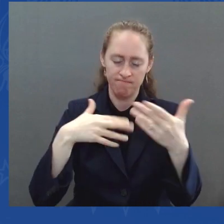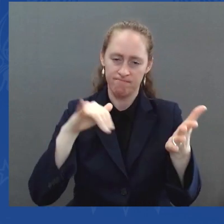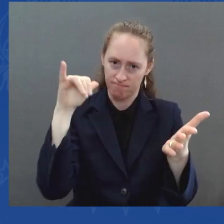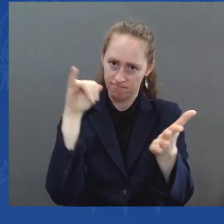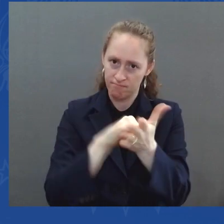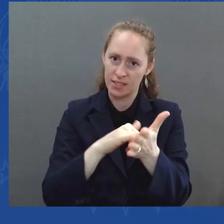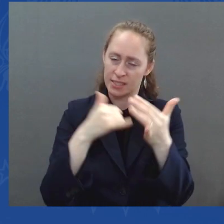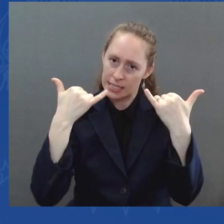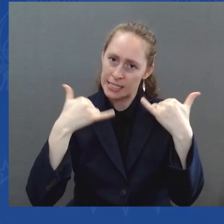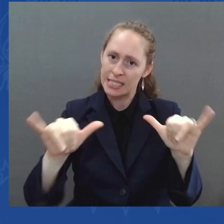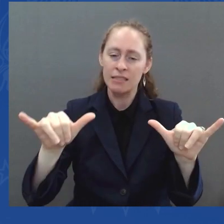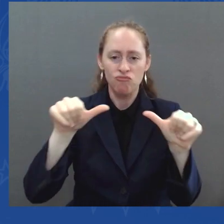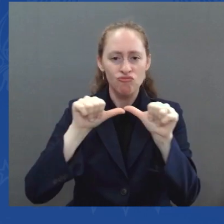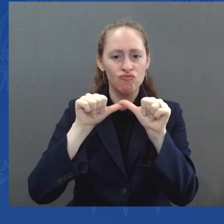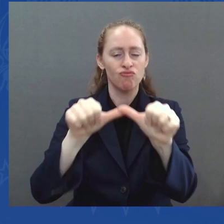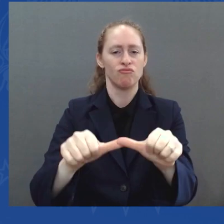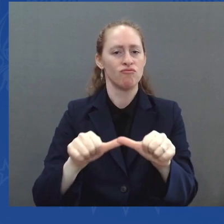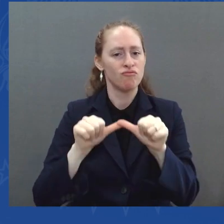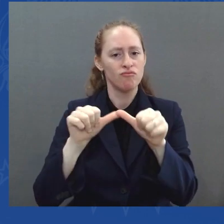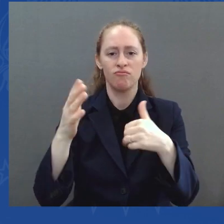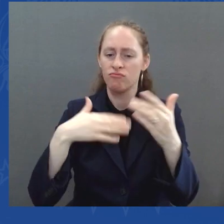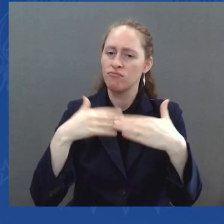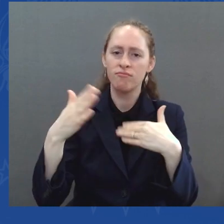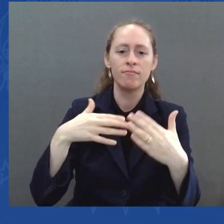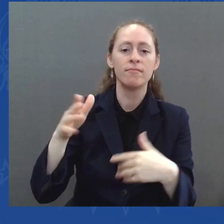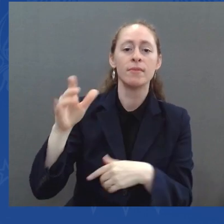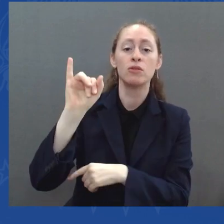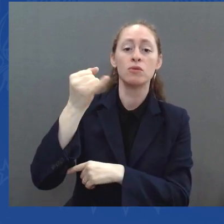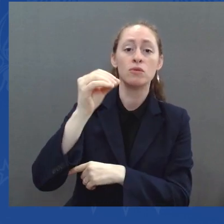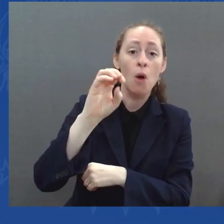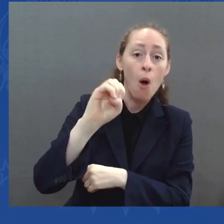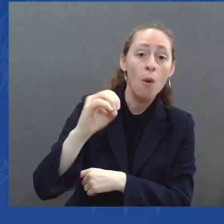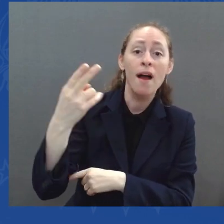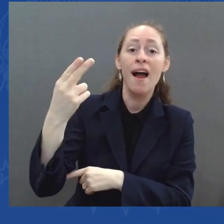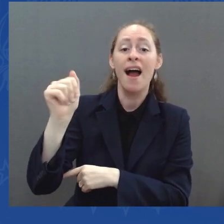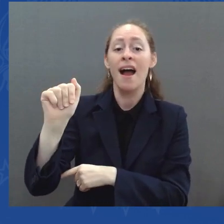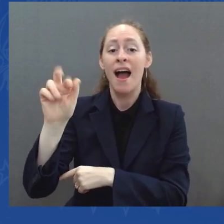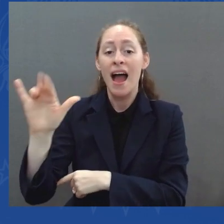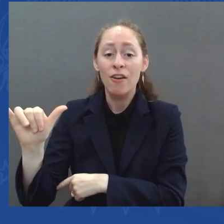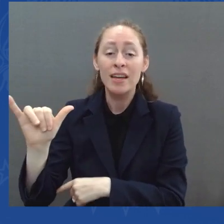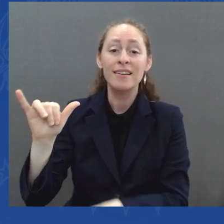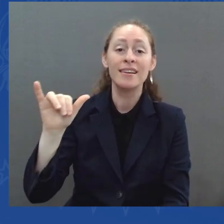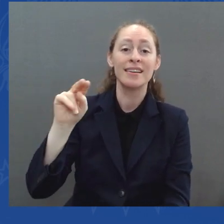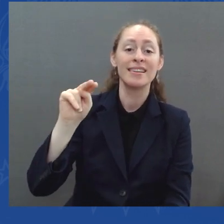for others, the ACA was an example of why you run for office in the first place,